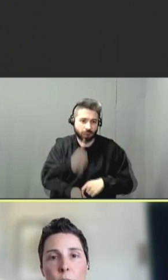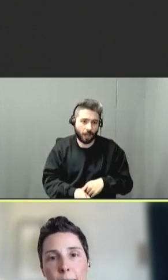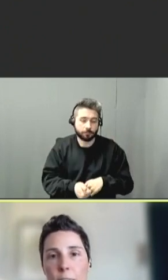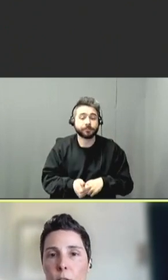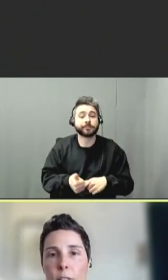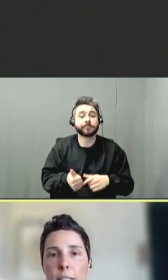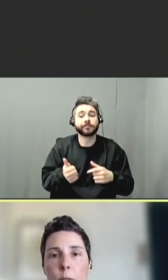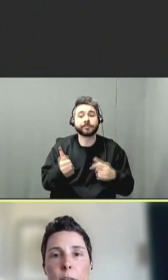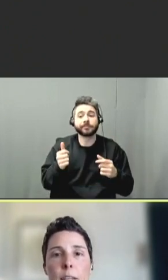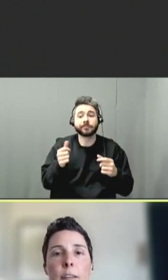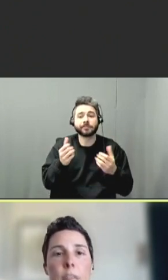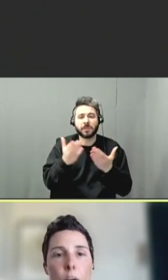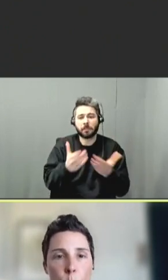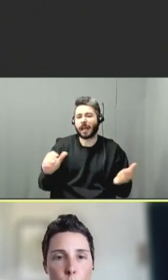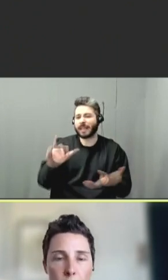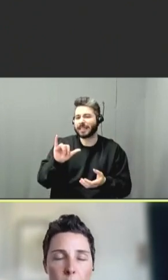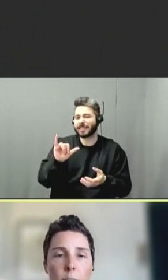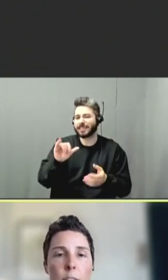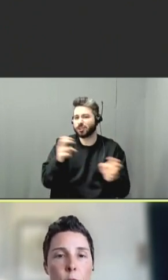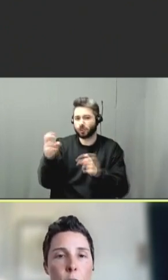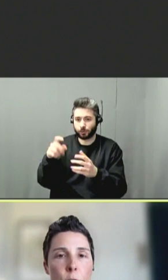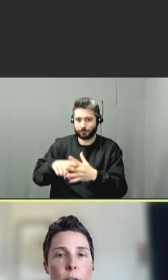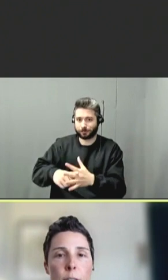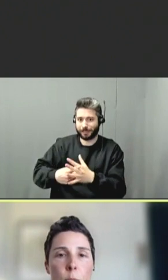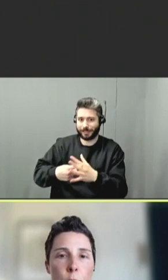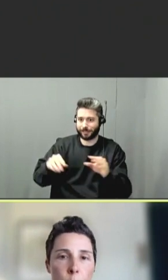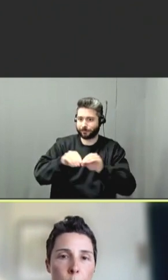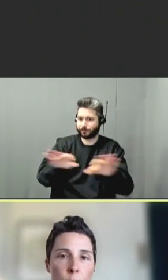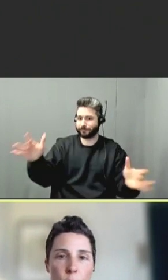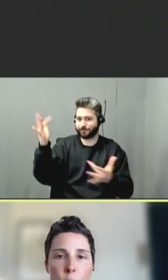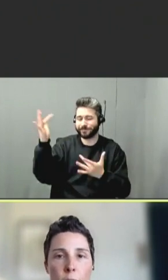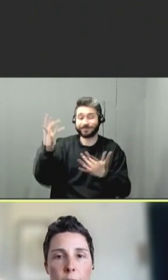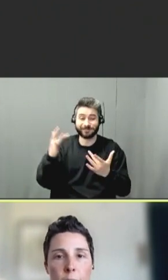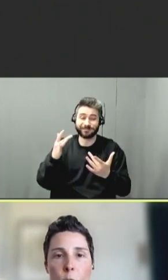particularly at the beginning of the outbreak lead to frustrated community members traveling